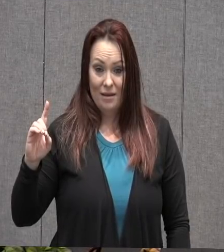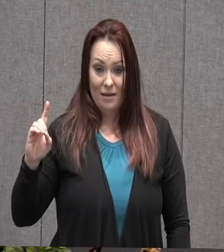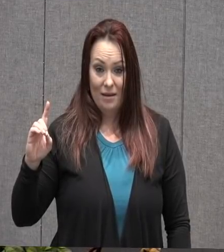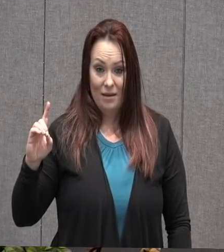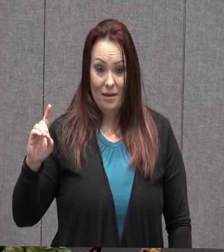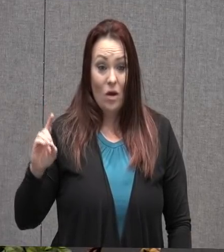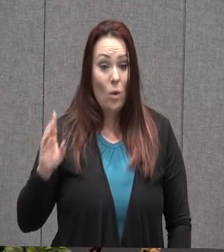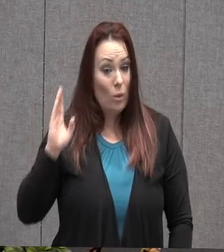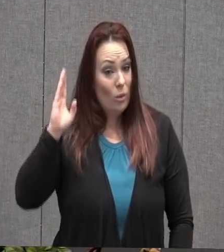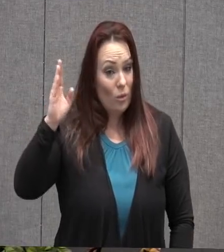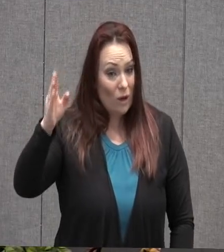Would.